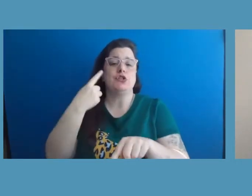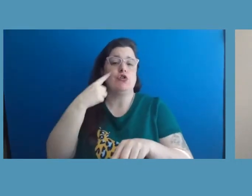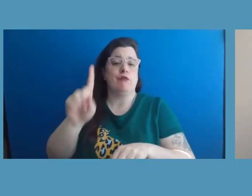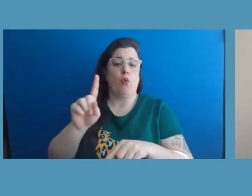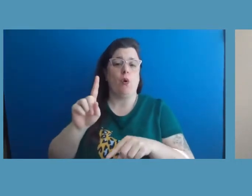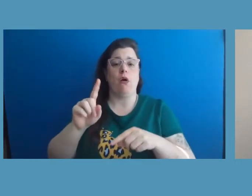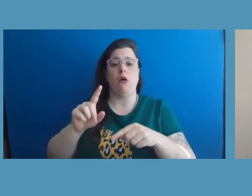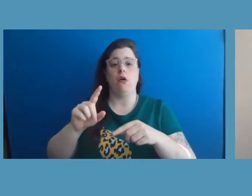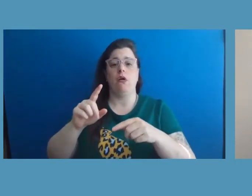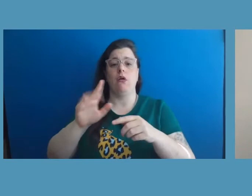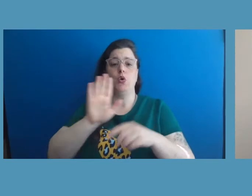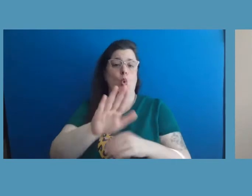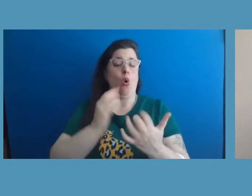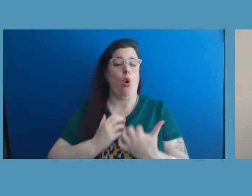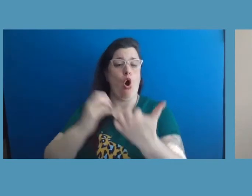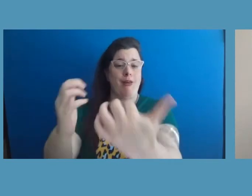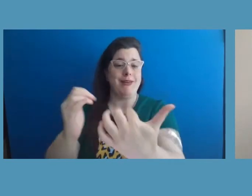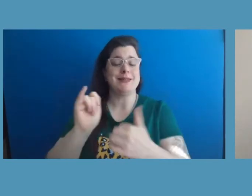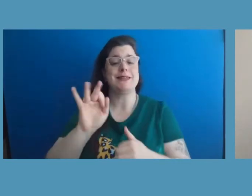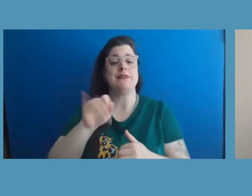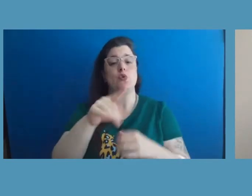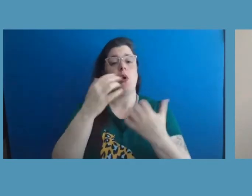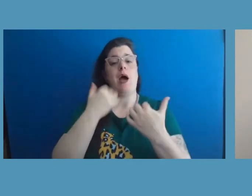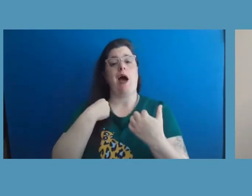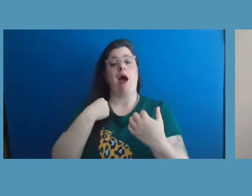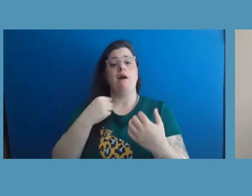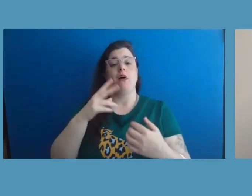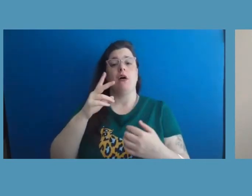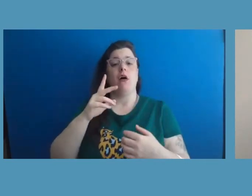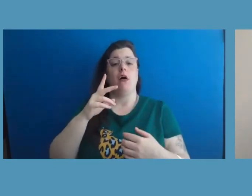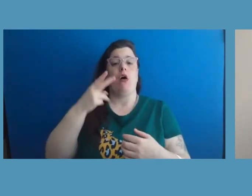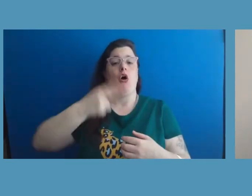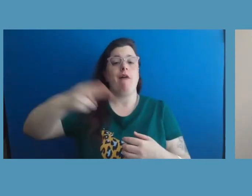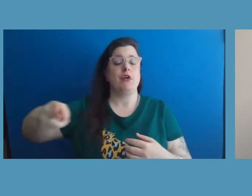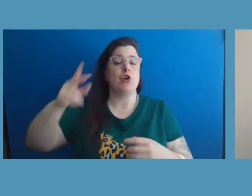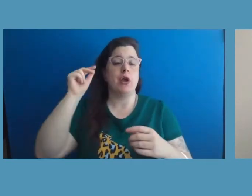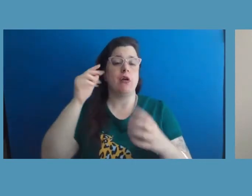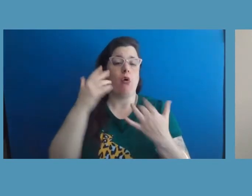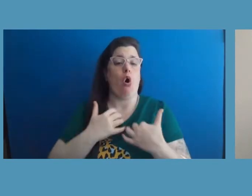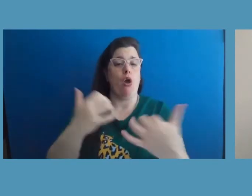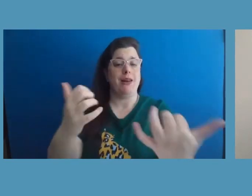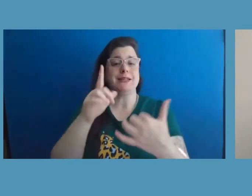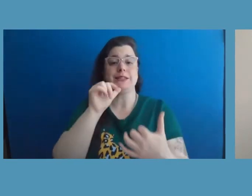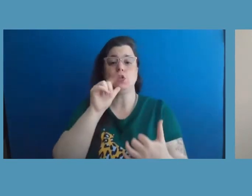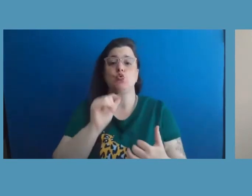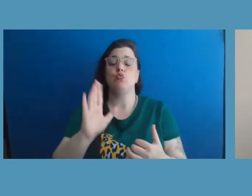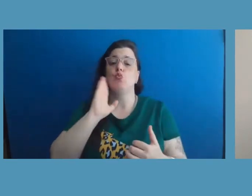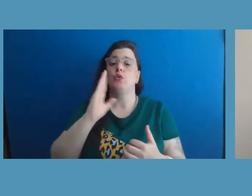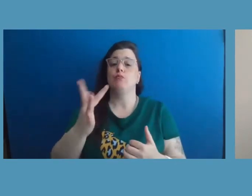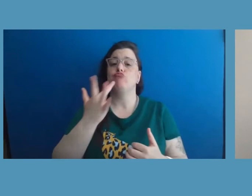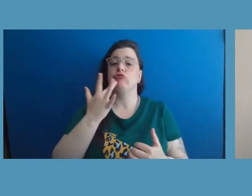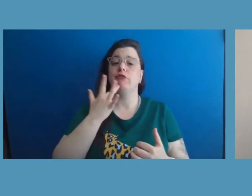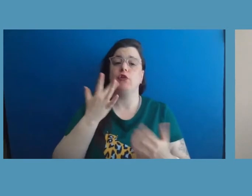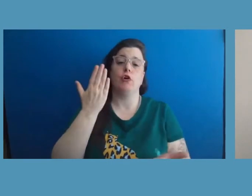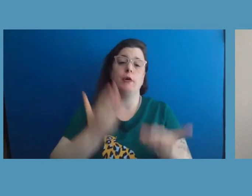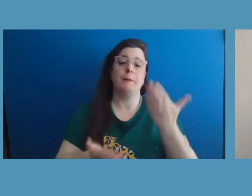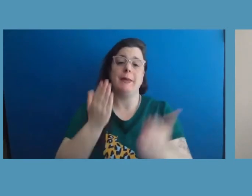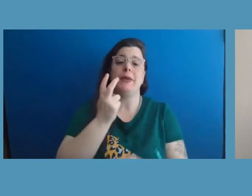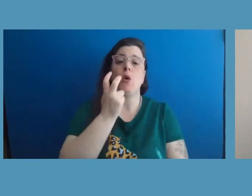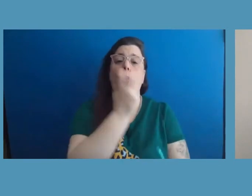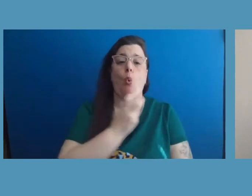be the best answer for your audience. If you have a hard-of-hearing audience who will prefer